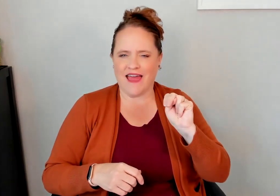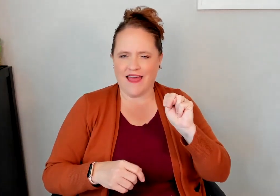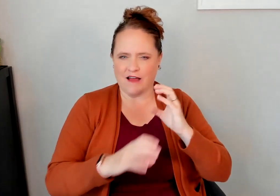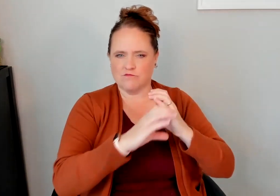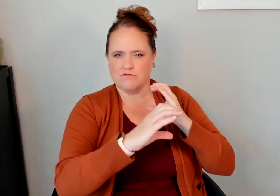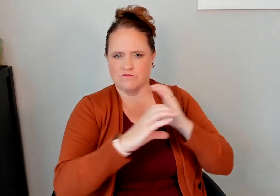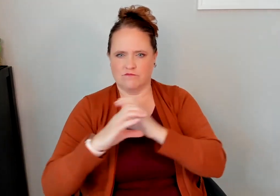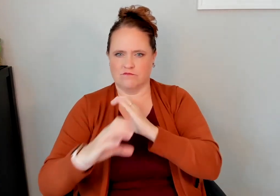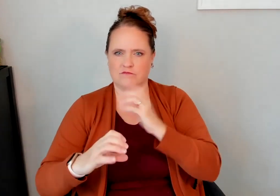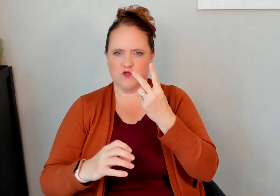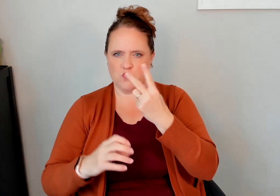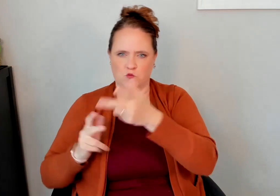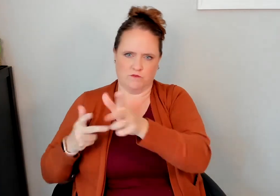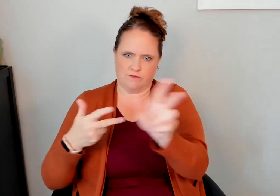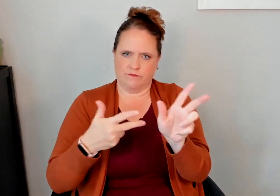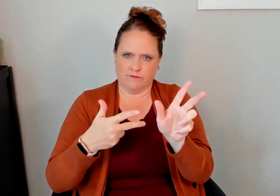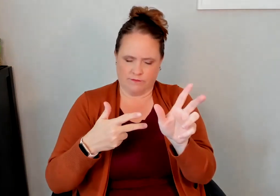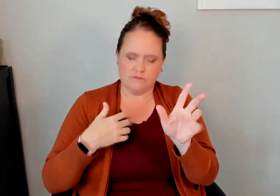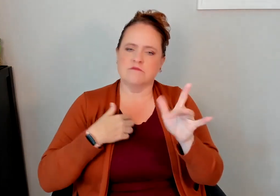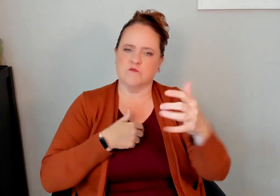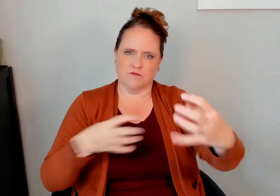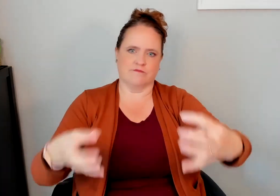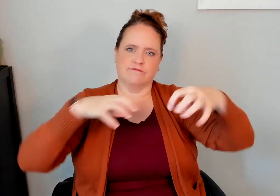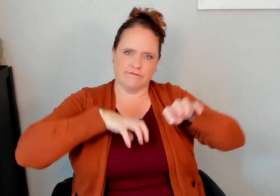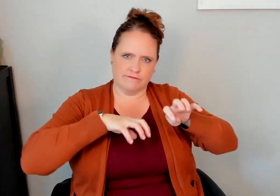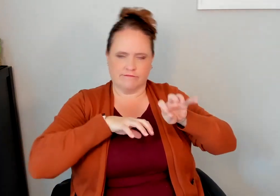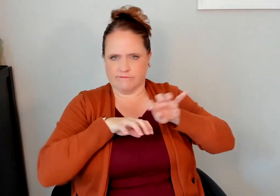pulled up to pick up everyone who was there from royal caribbean